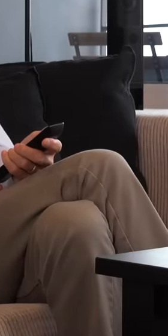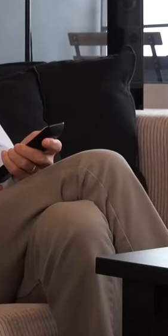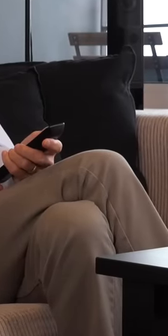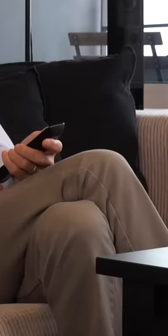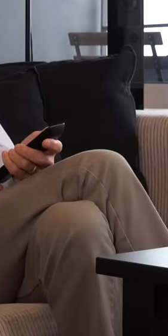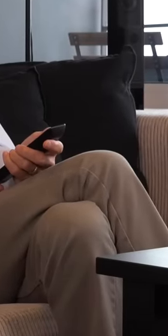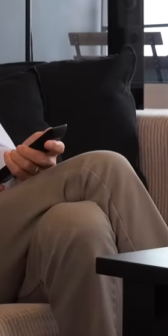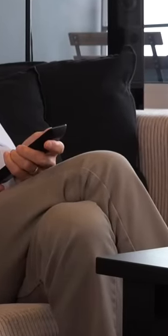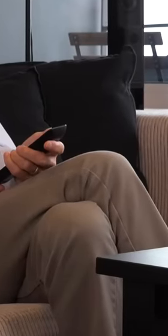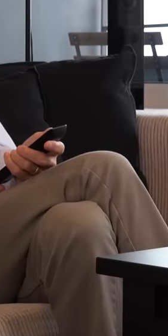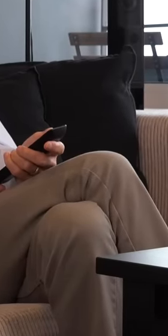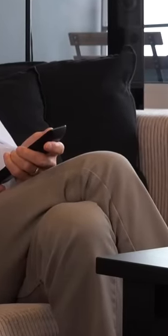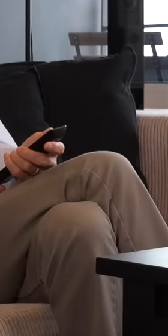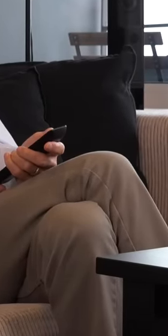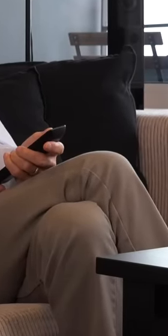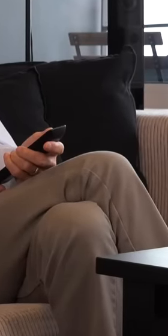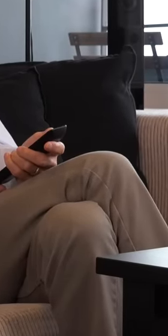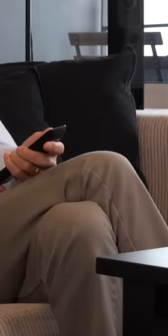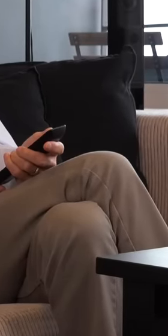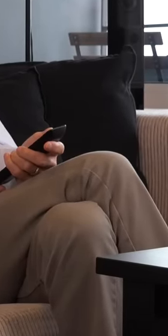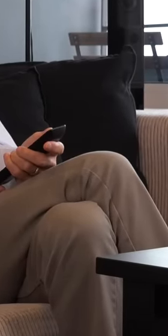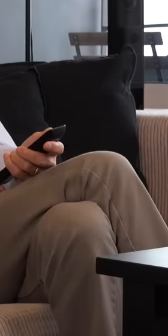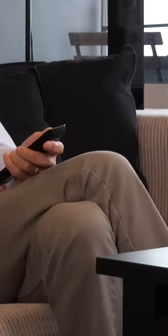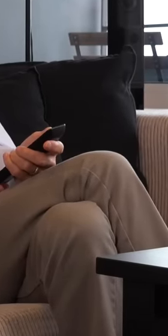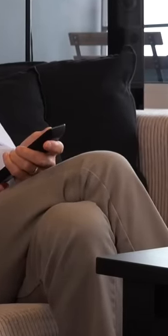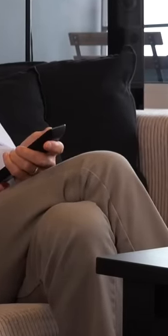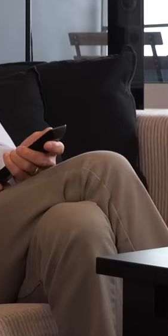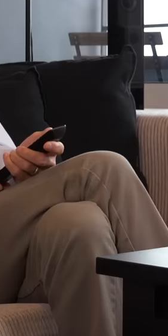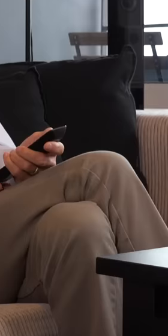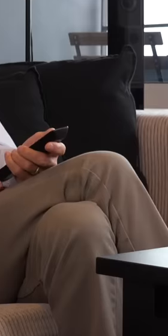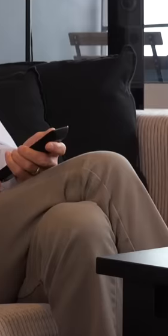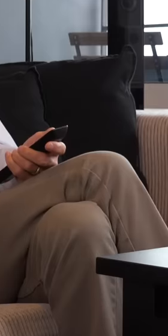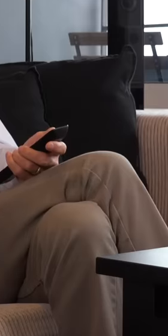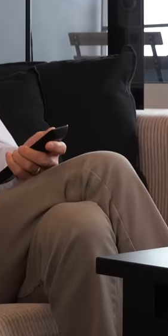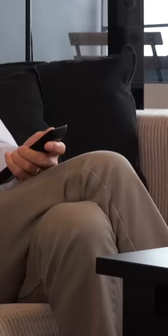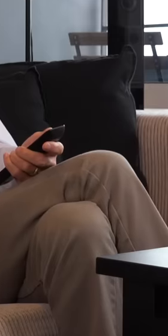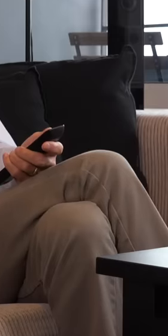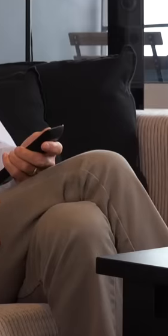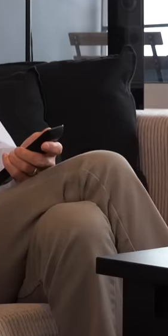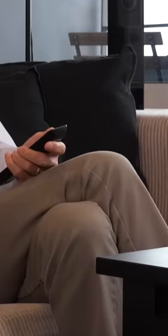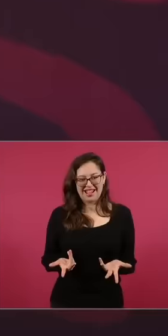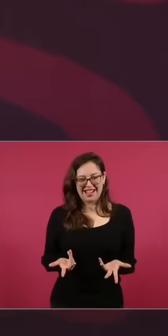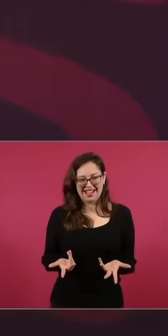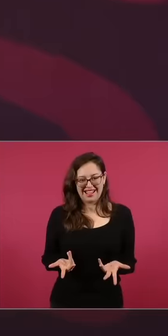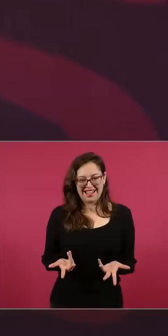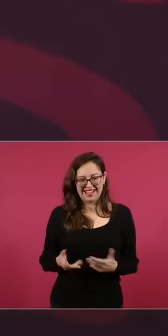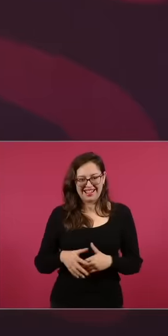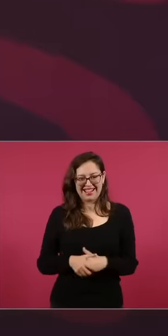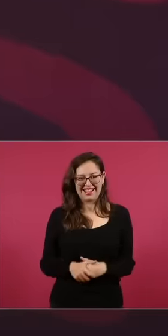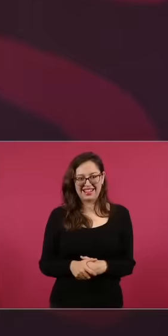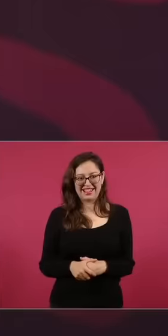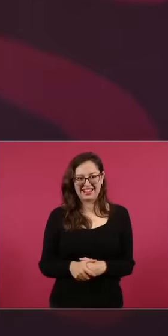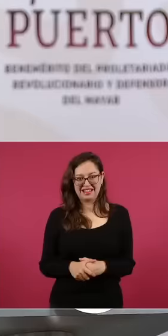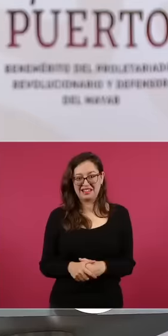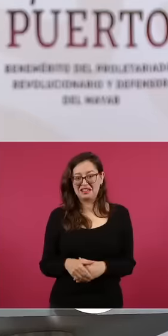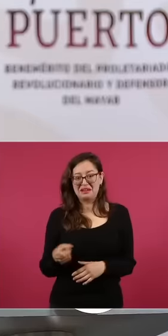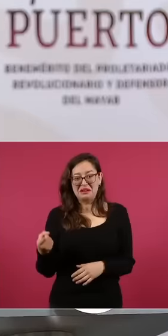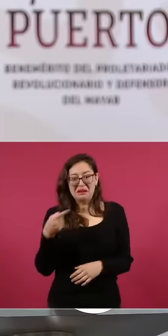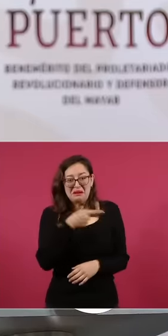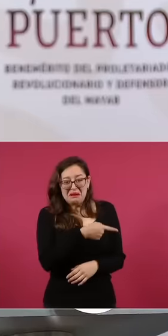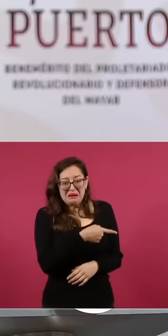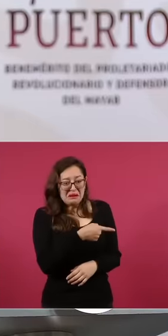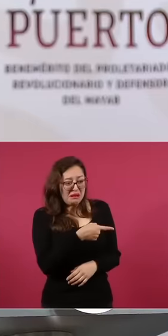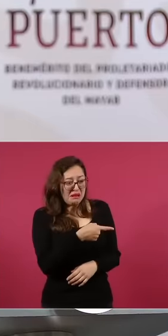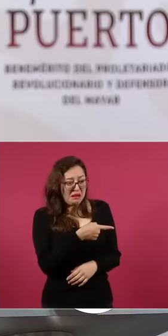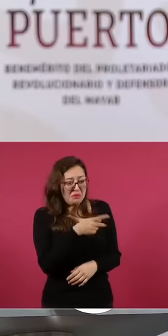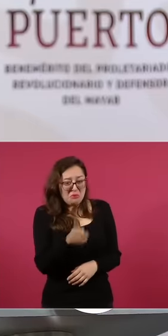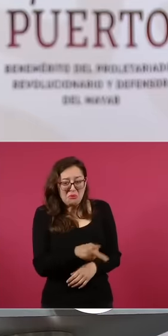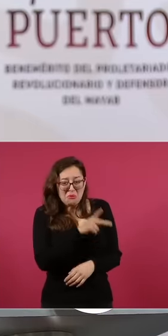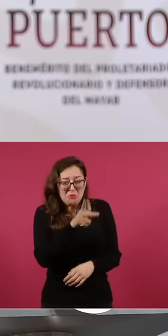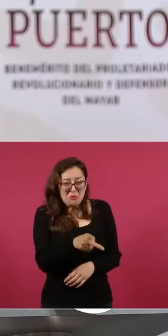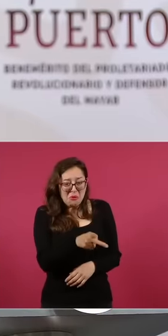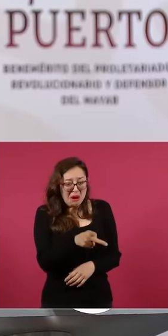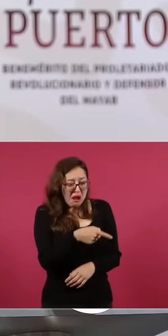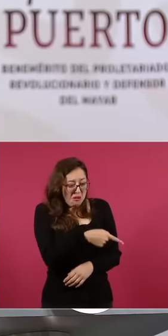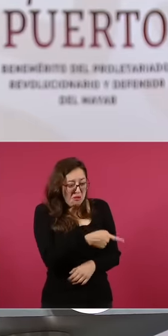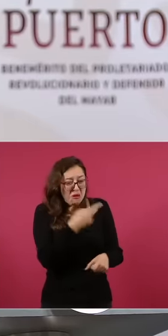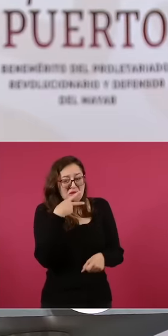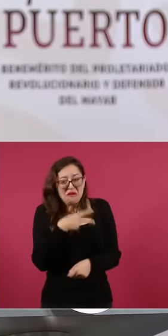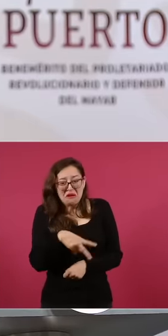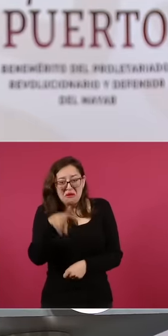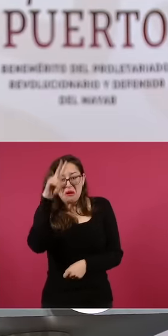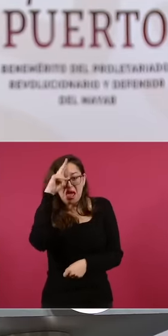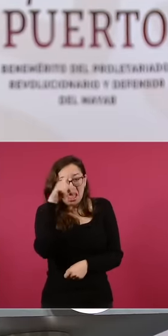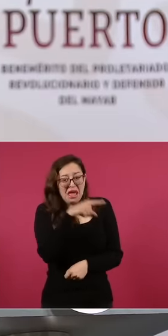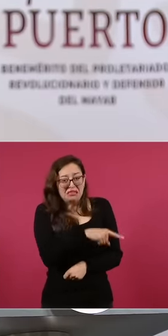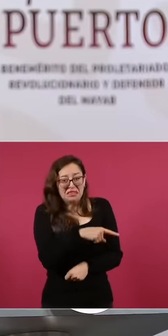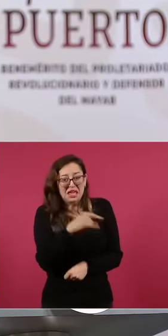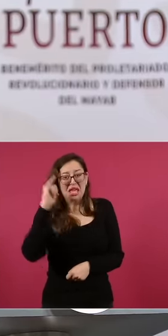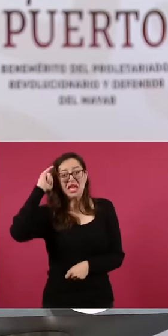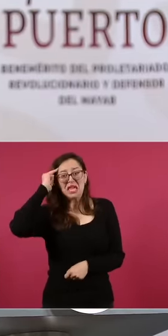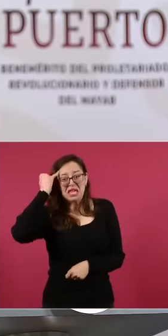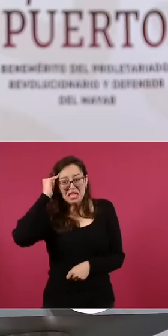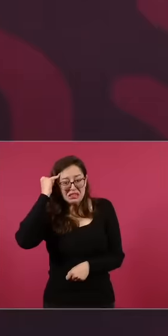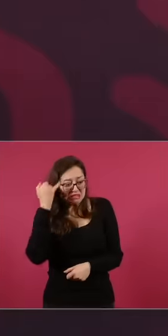not literature that is for a ral Mazor from petit macuspana Tabasco Indian Patar Rajada